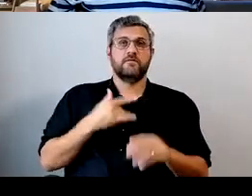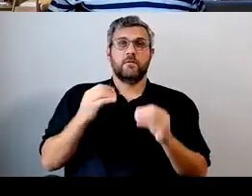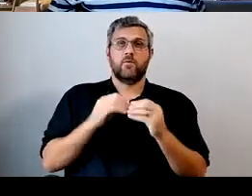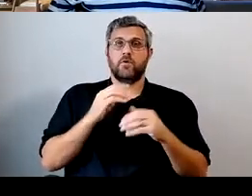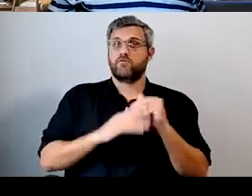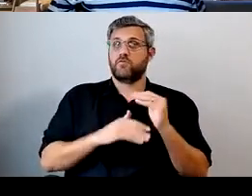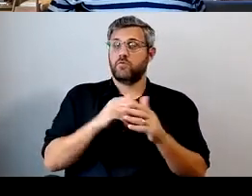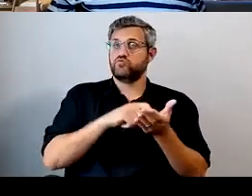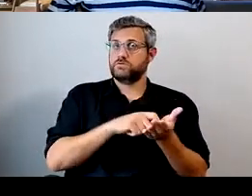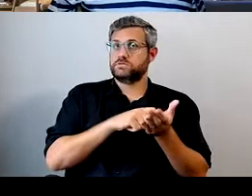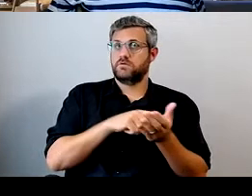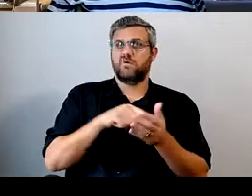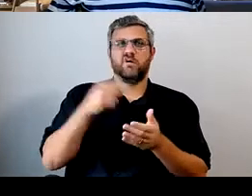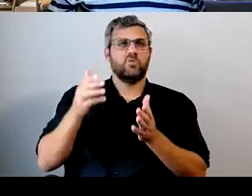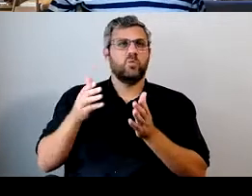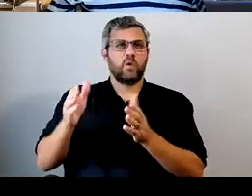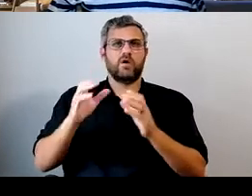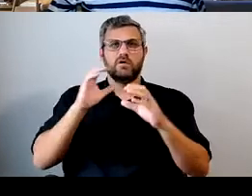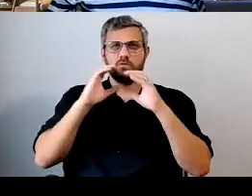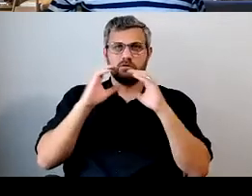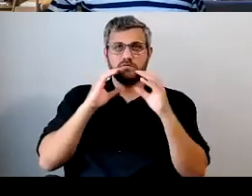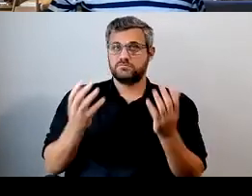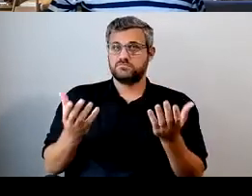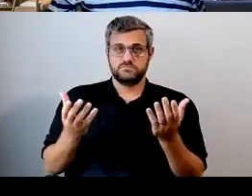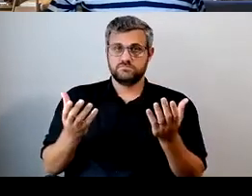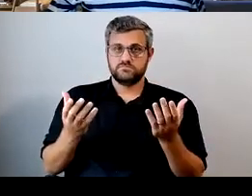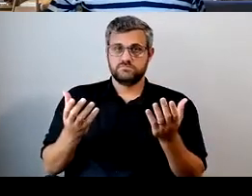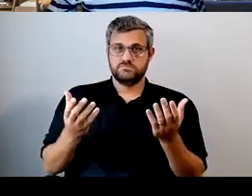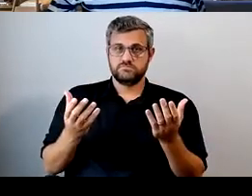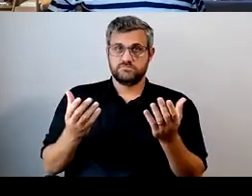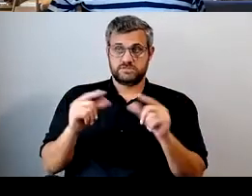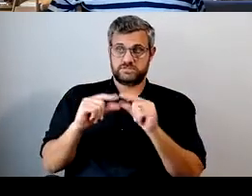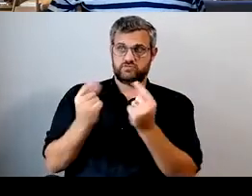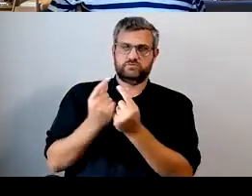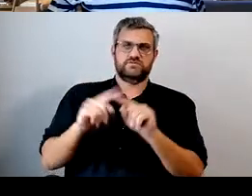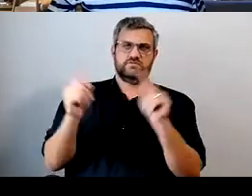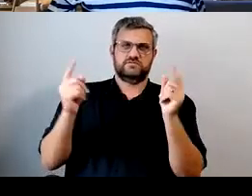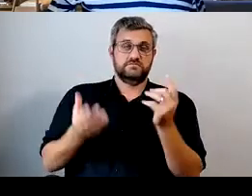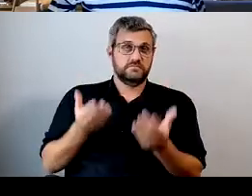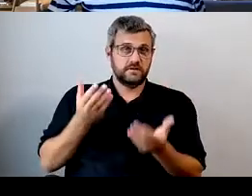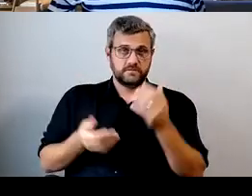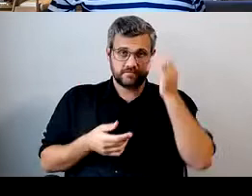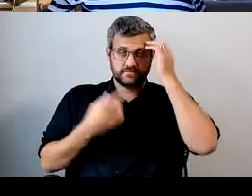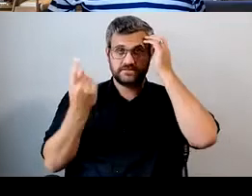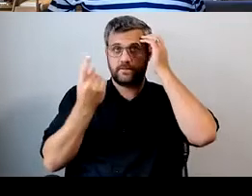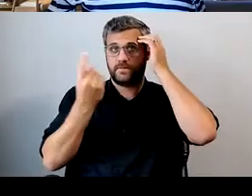or some other mode, they feel differently in a group. So it might be something to explore.